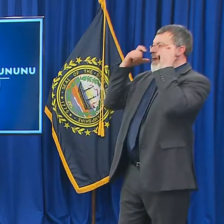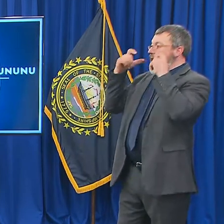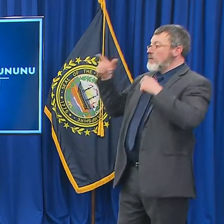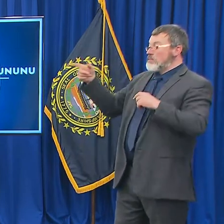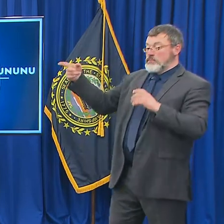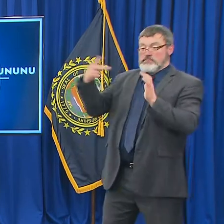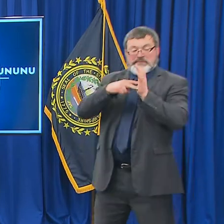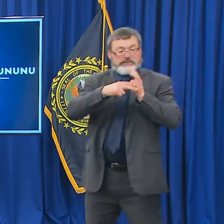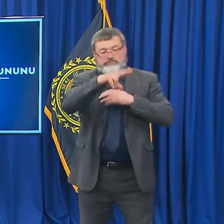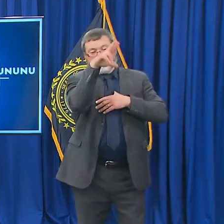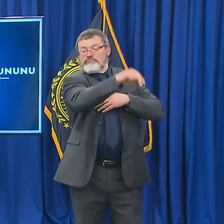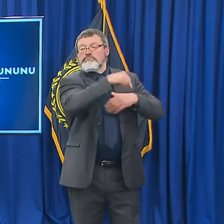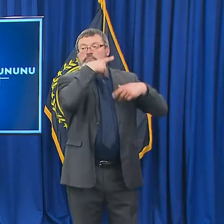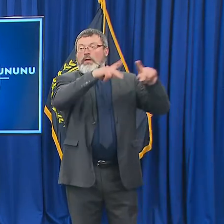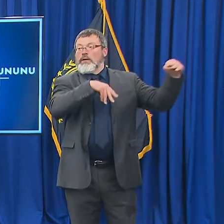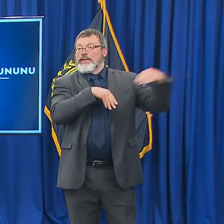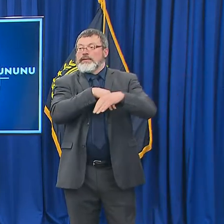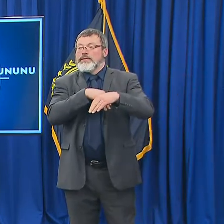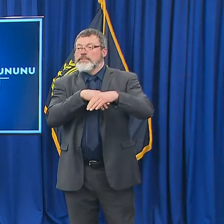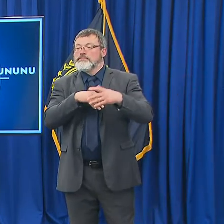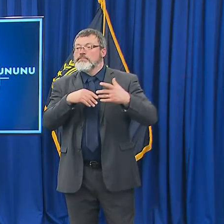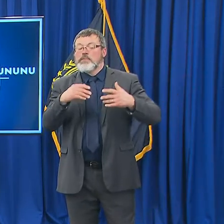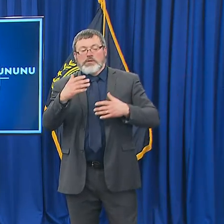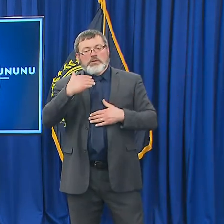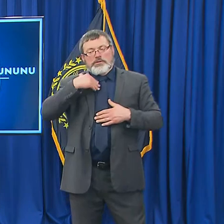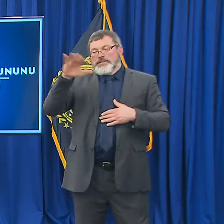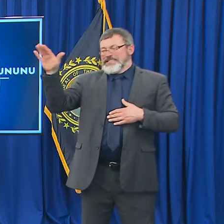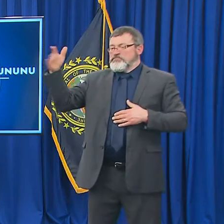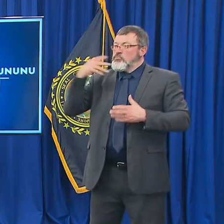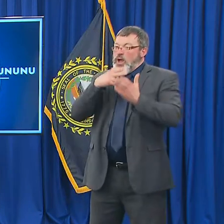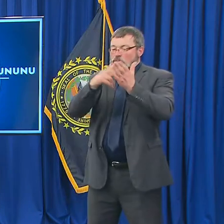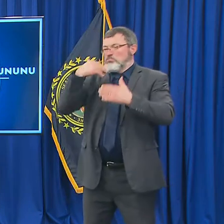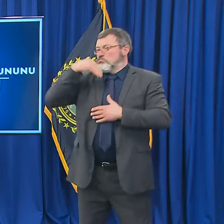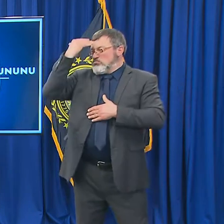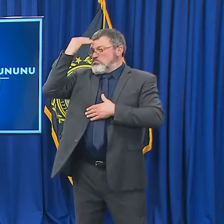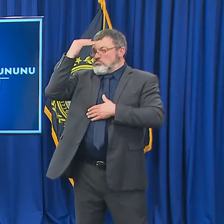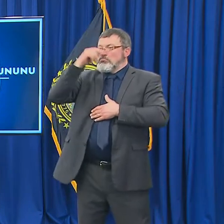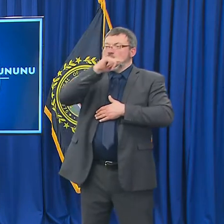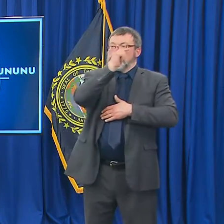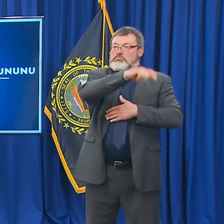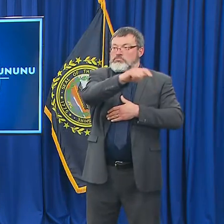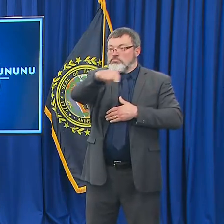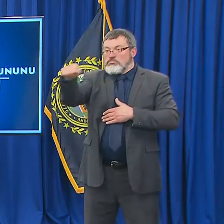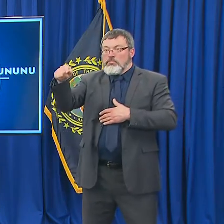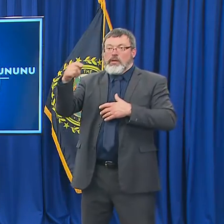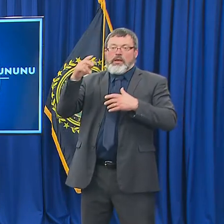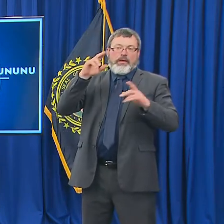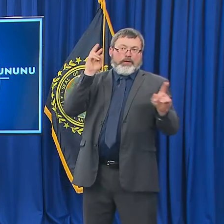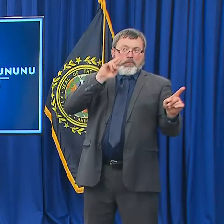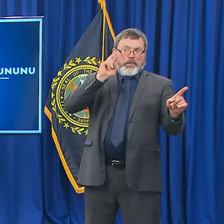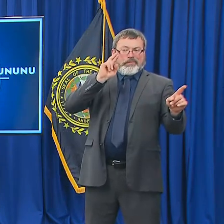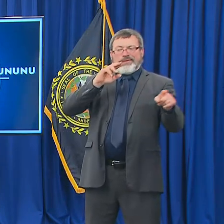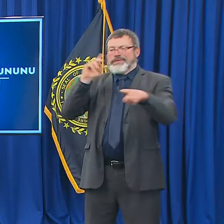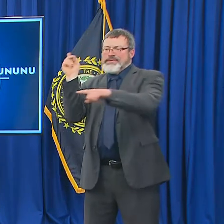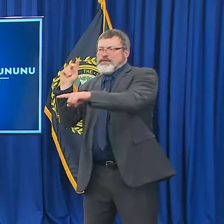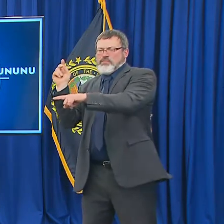It is about those around you is about those other members That caucus is about the body, the legislative body as a whole is about your family.